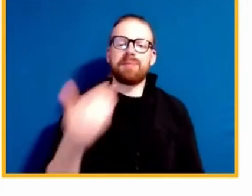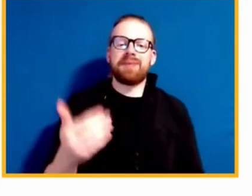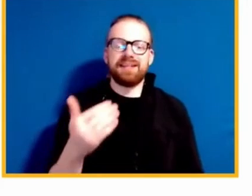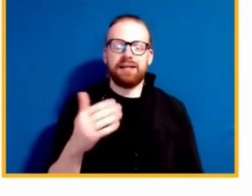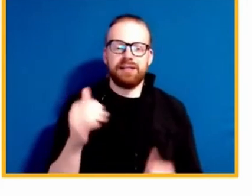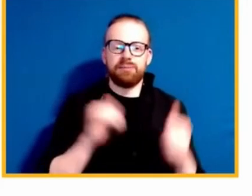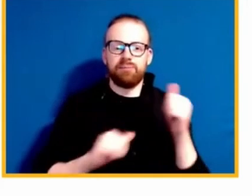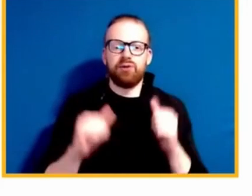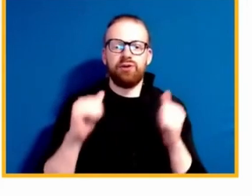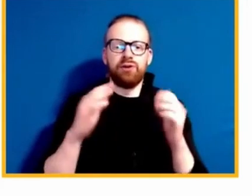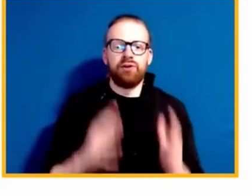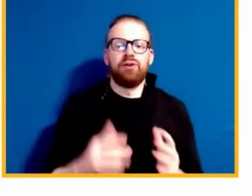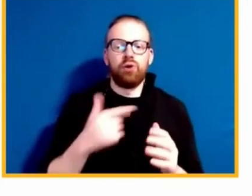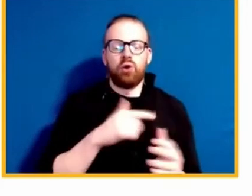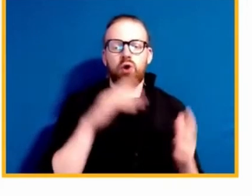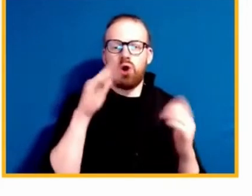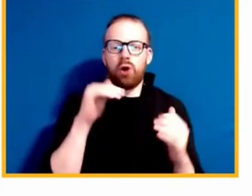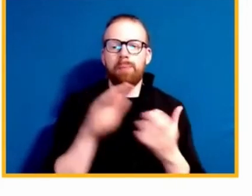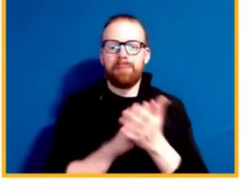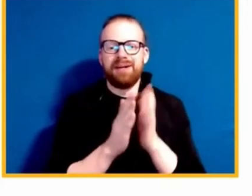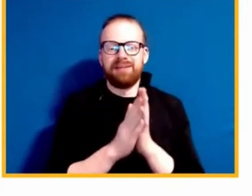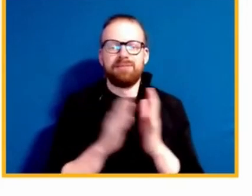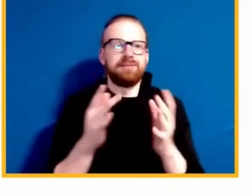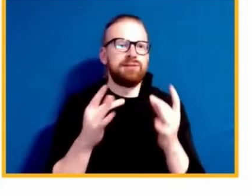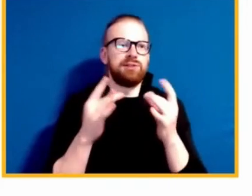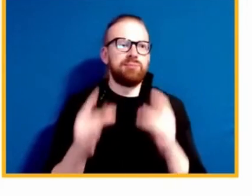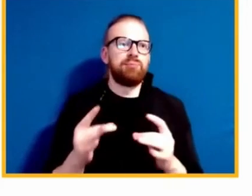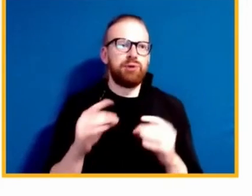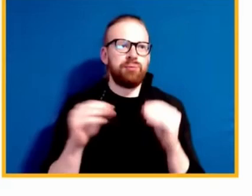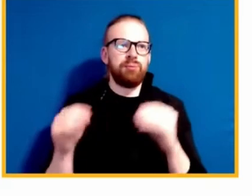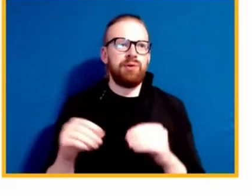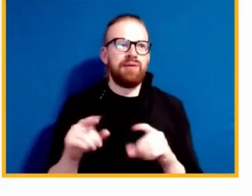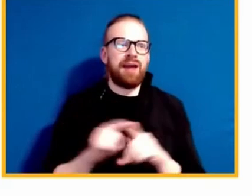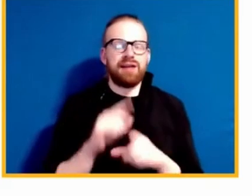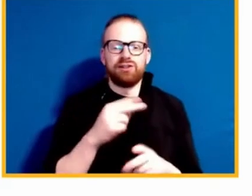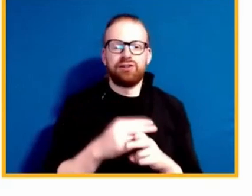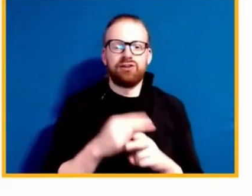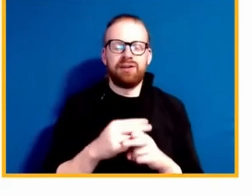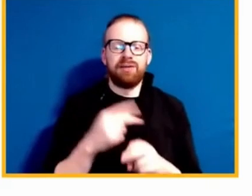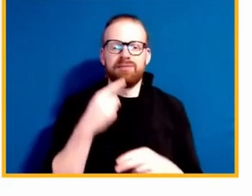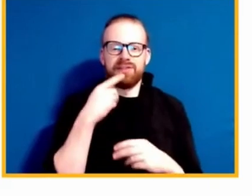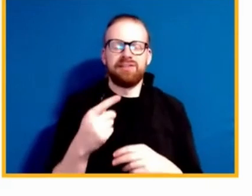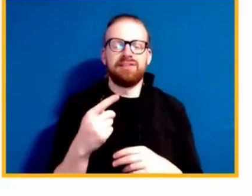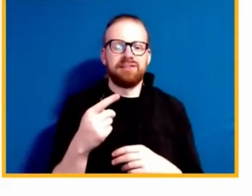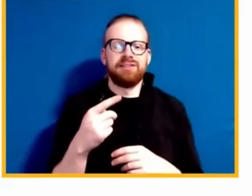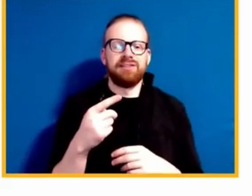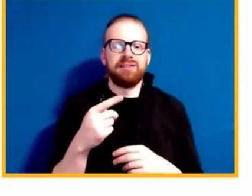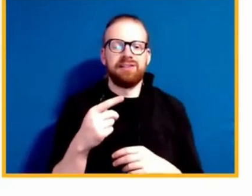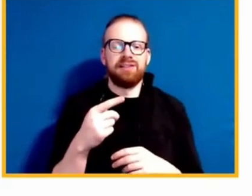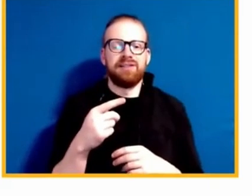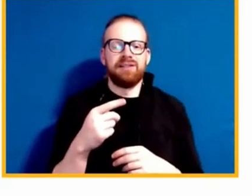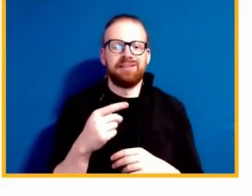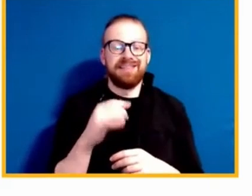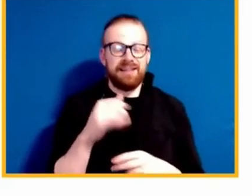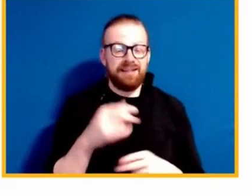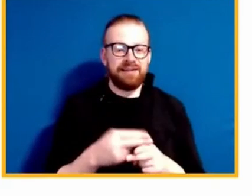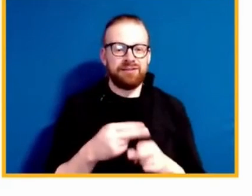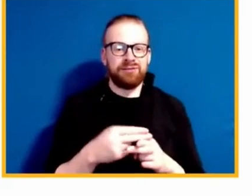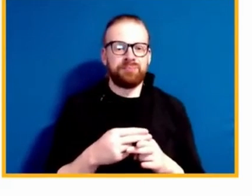next performer who's hoping to be as smooth with their moves as their name might suggest, and let's see if that name and these